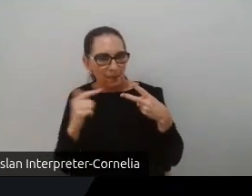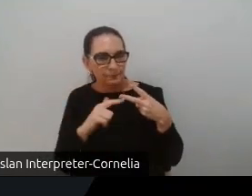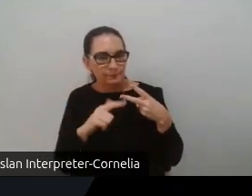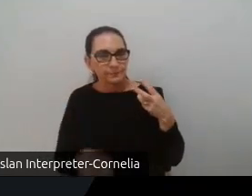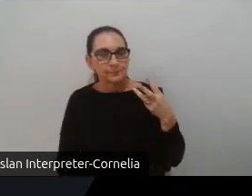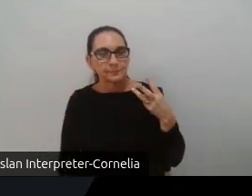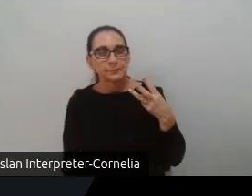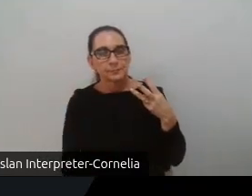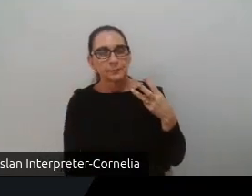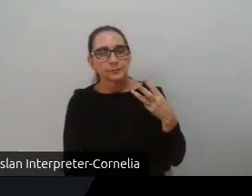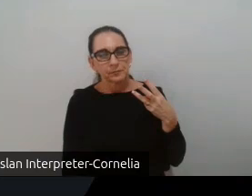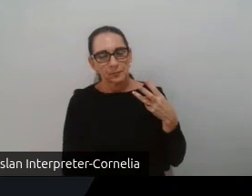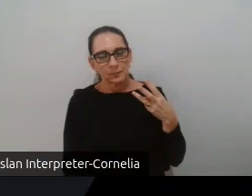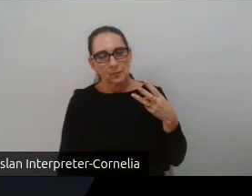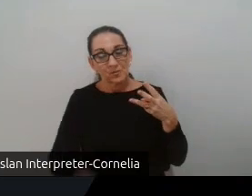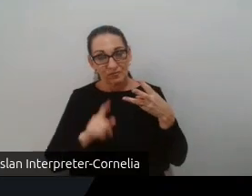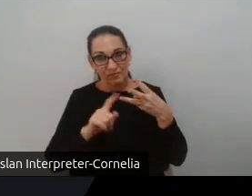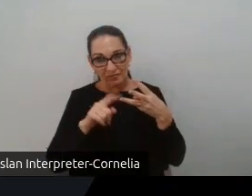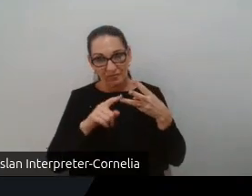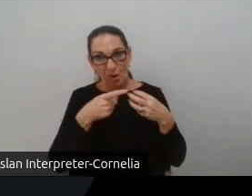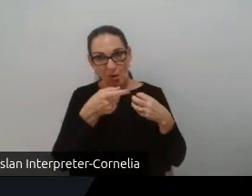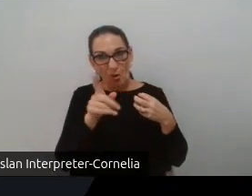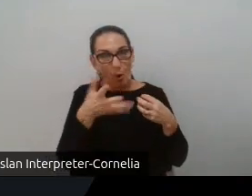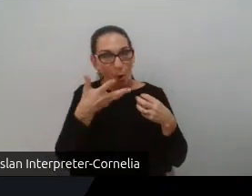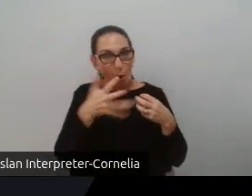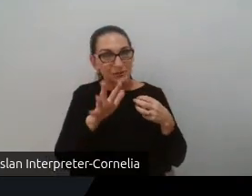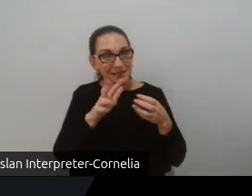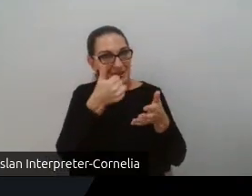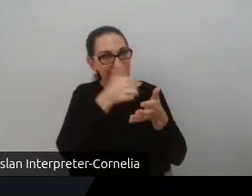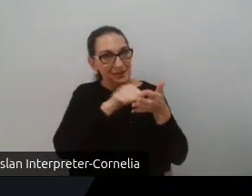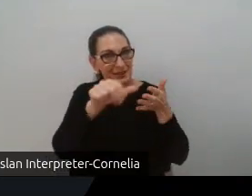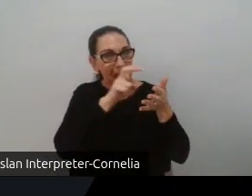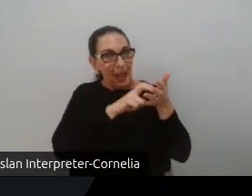listed there today is for people who already have an application for legal aid that's been submitted